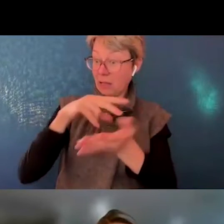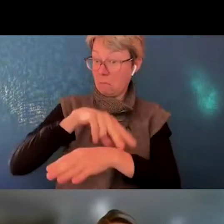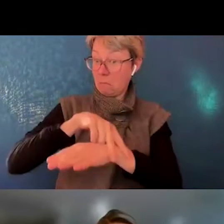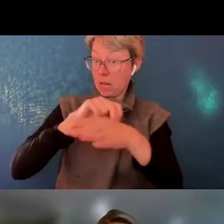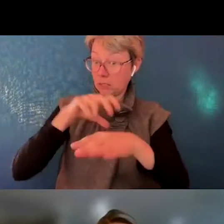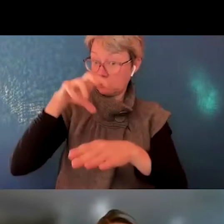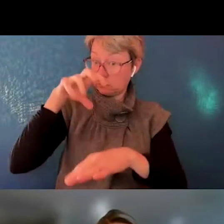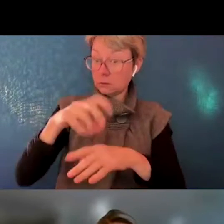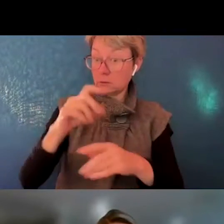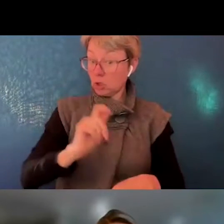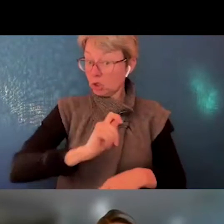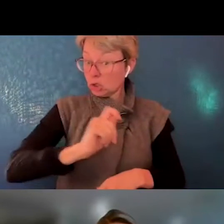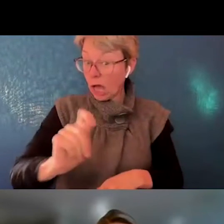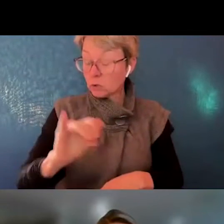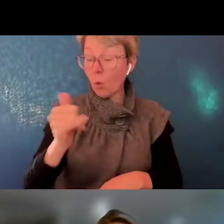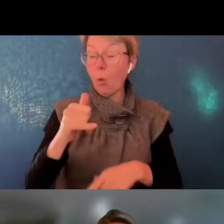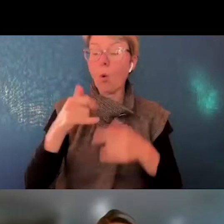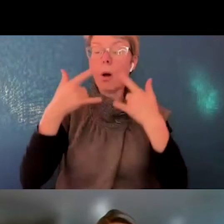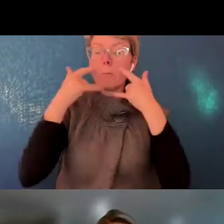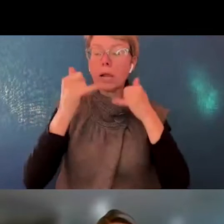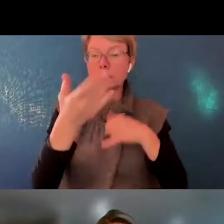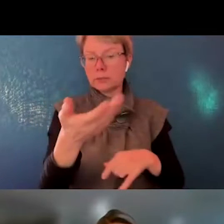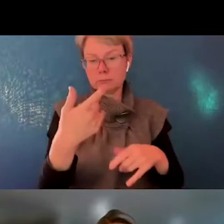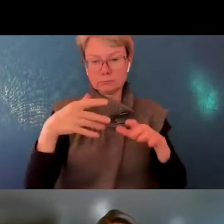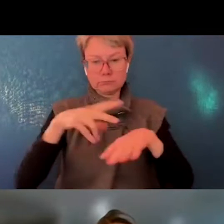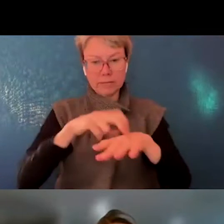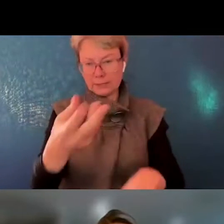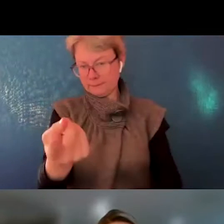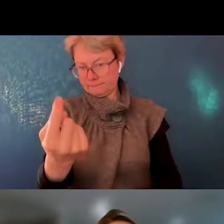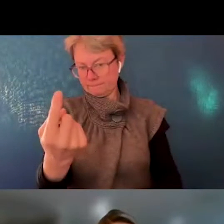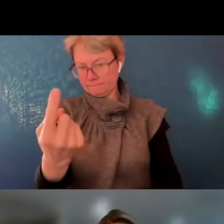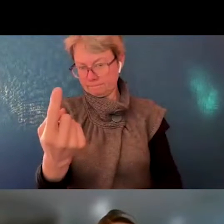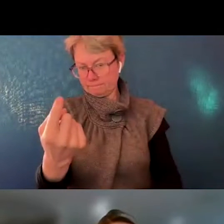or has been asked by police to attend a police station they because they are a vulnerable person